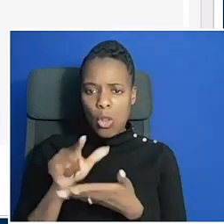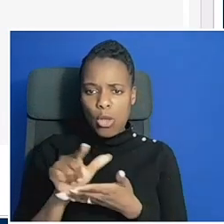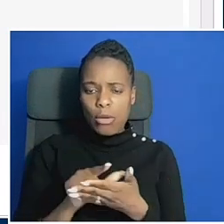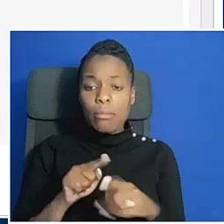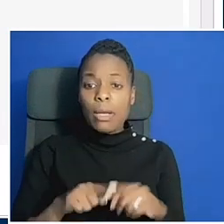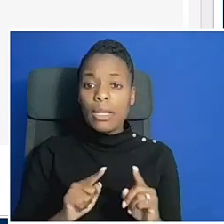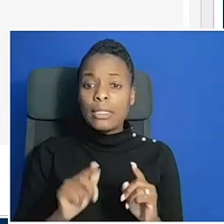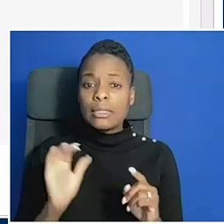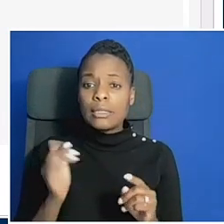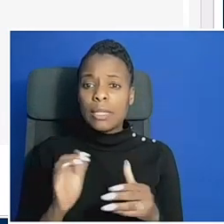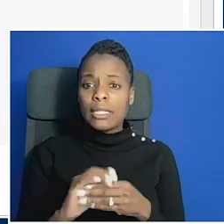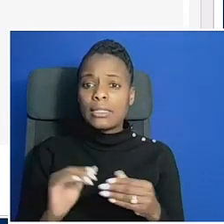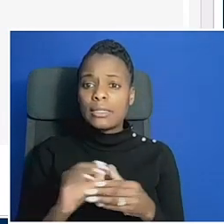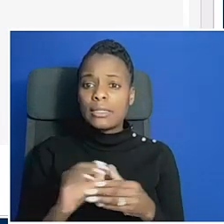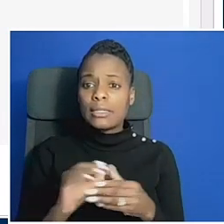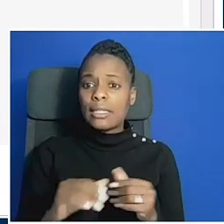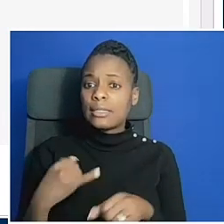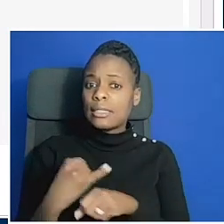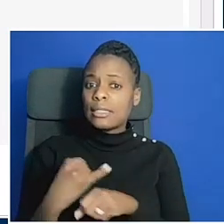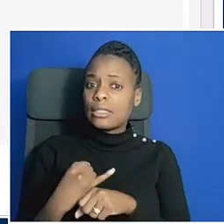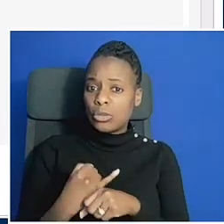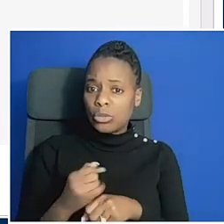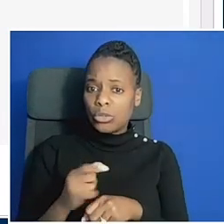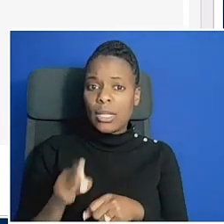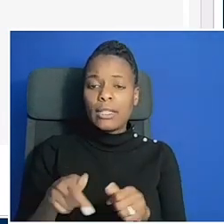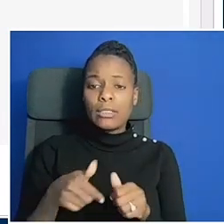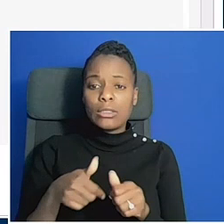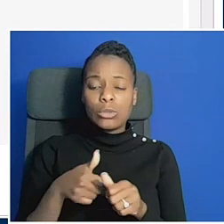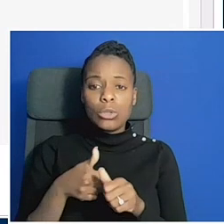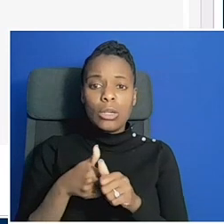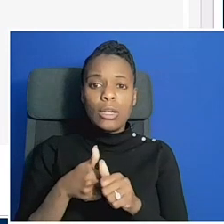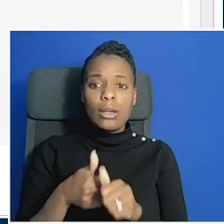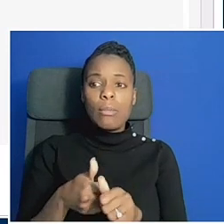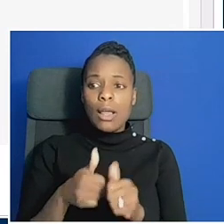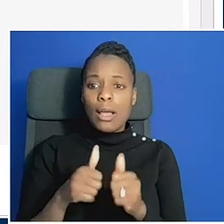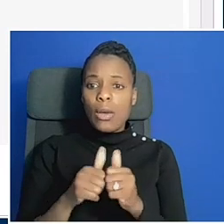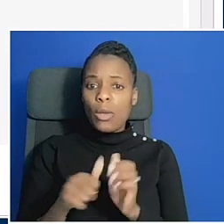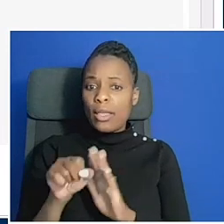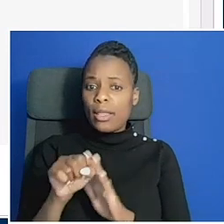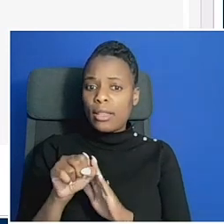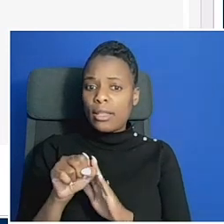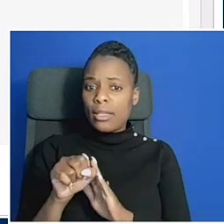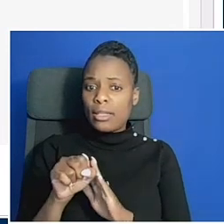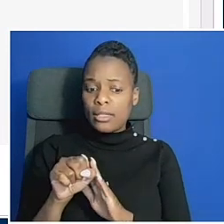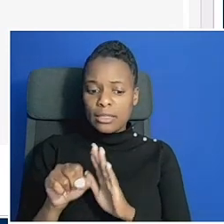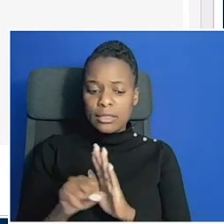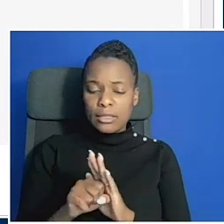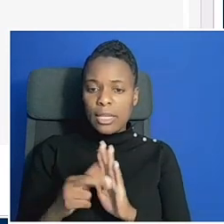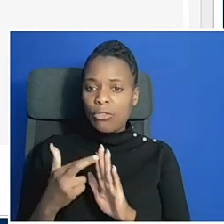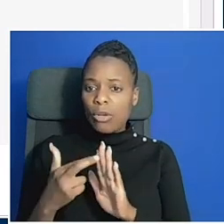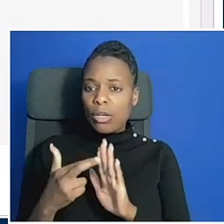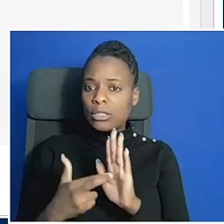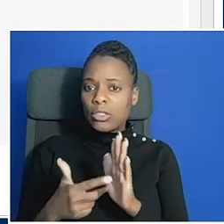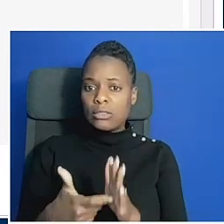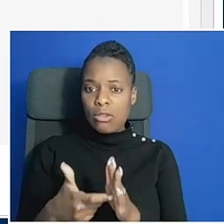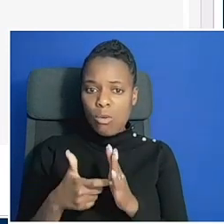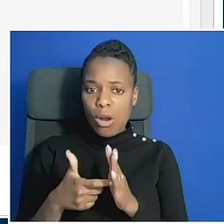institution has to comply with state, like registration requirements unless they're in a reciprocity agreement and then that's